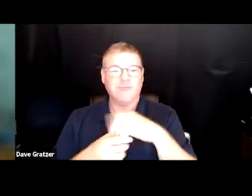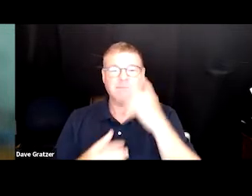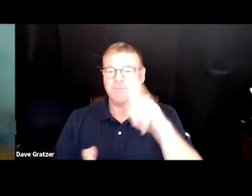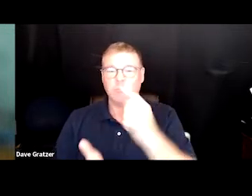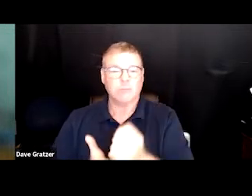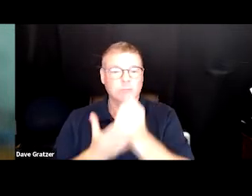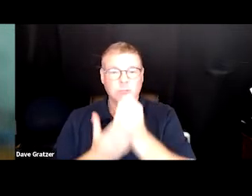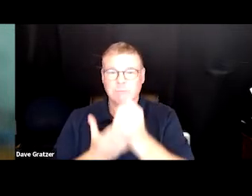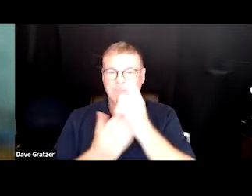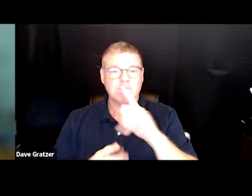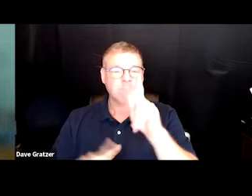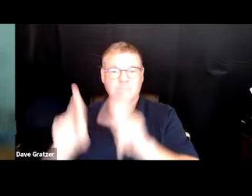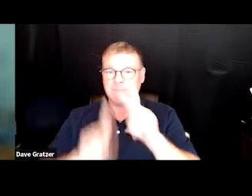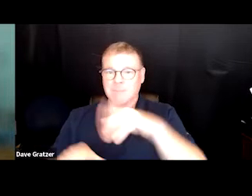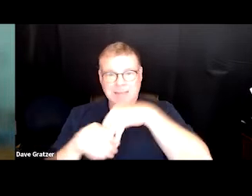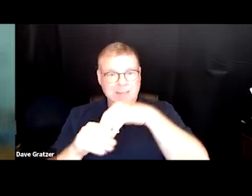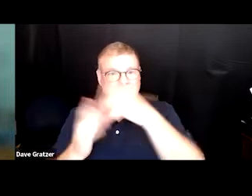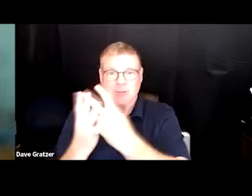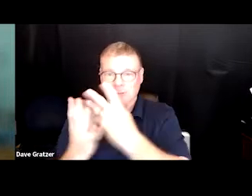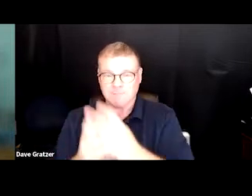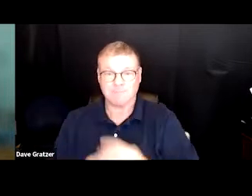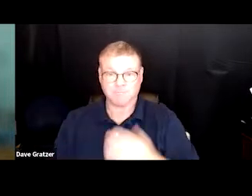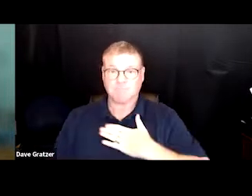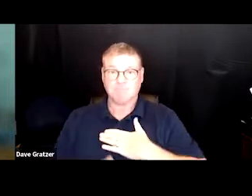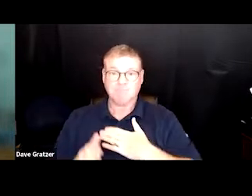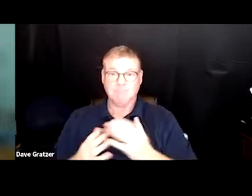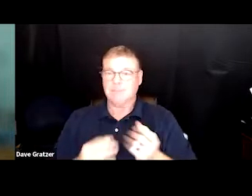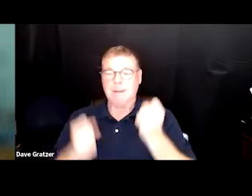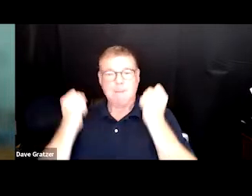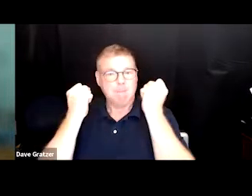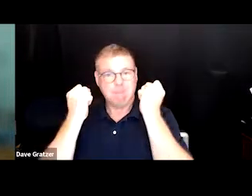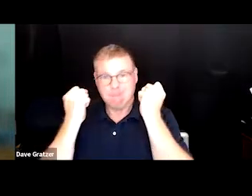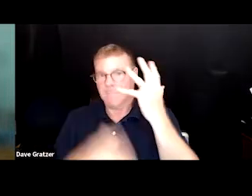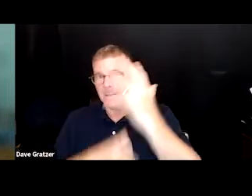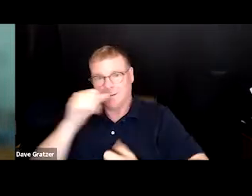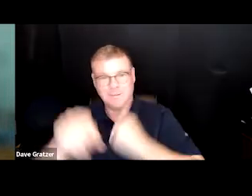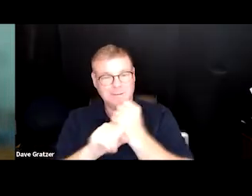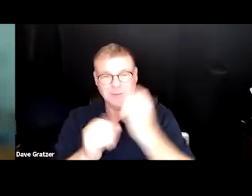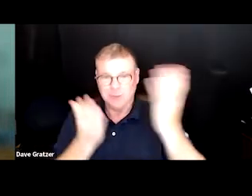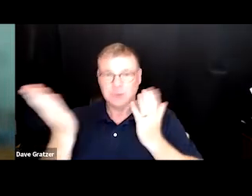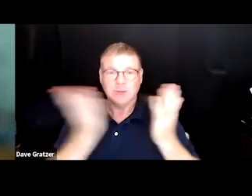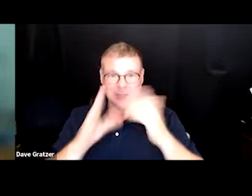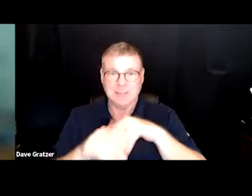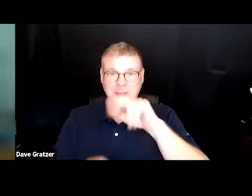of their inmates in general, in mine, way too many decades of service here in New Jersey.